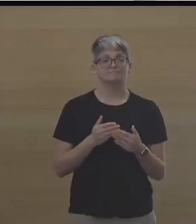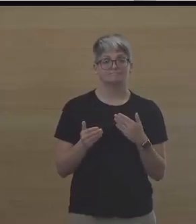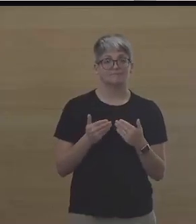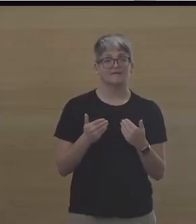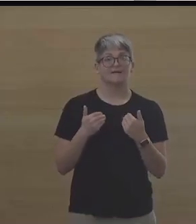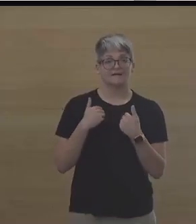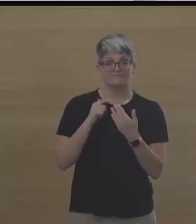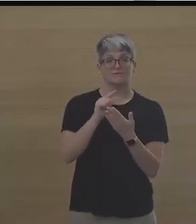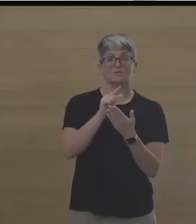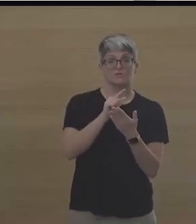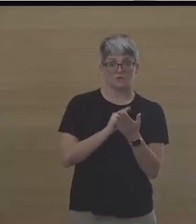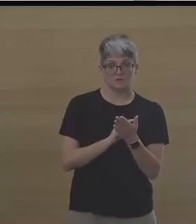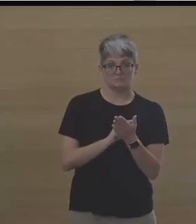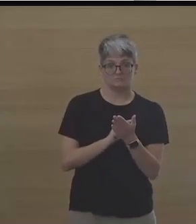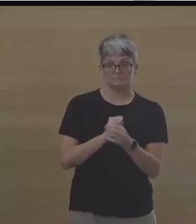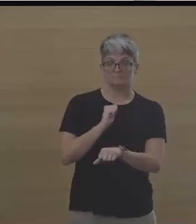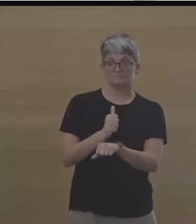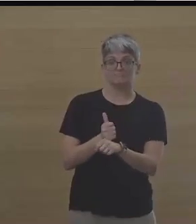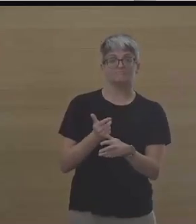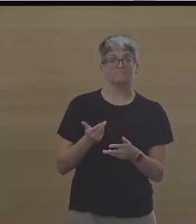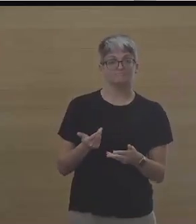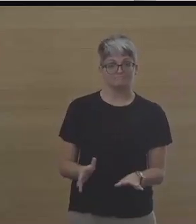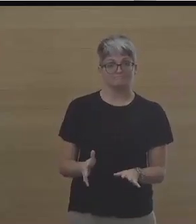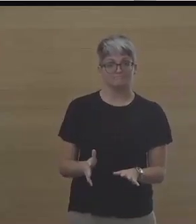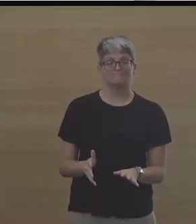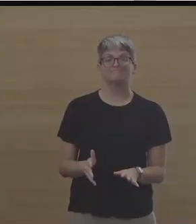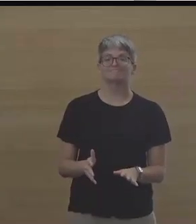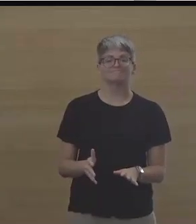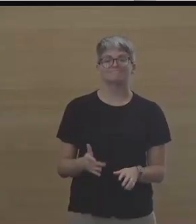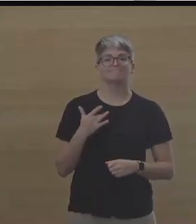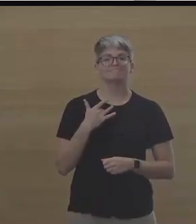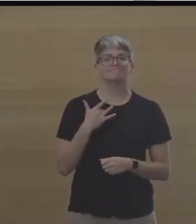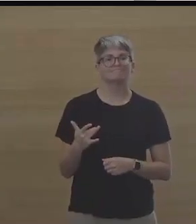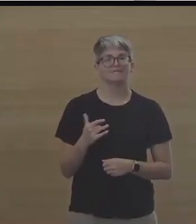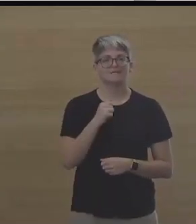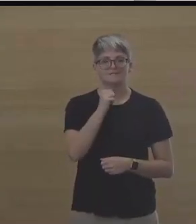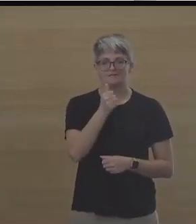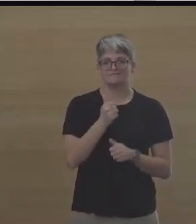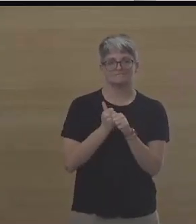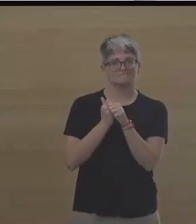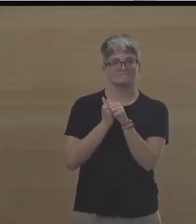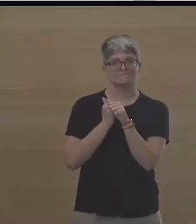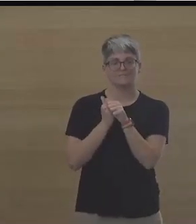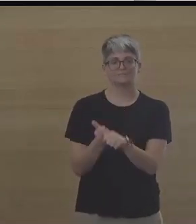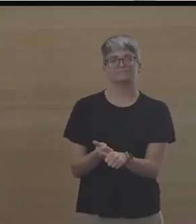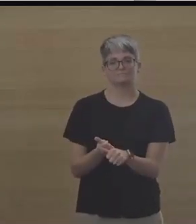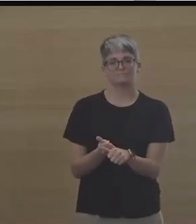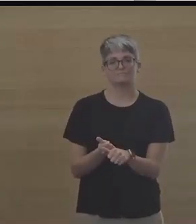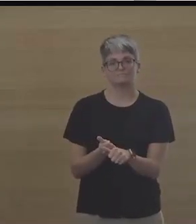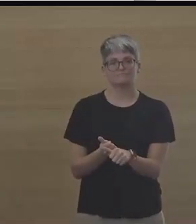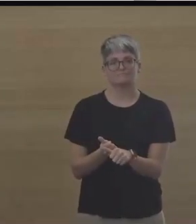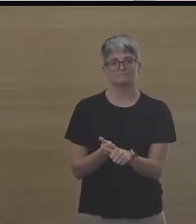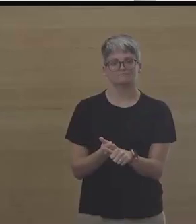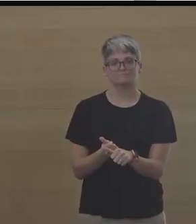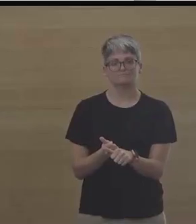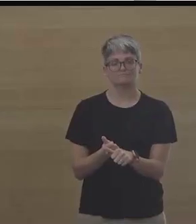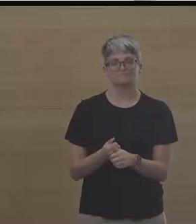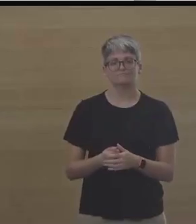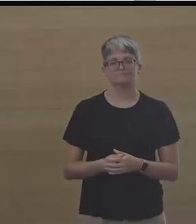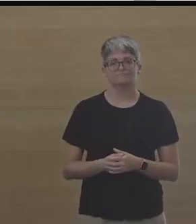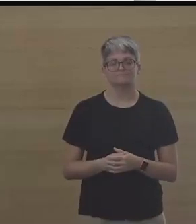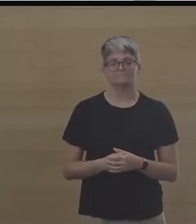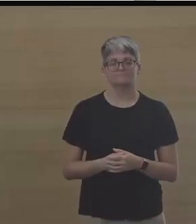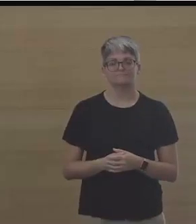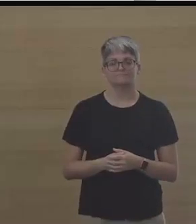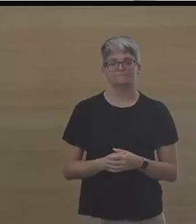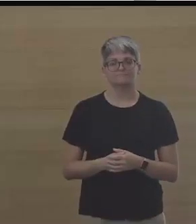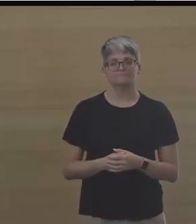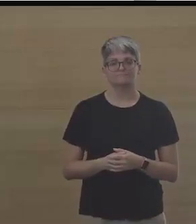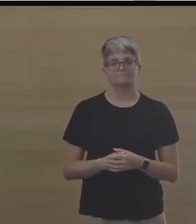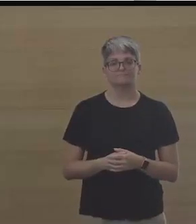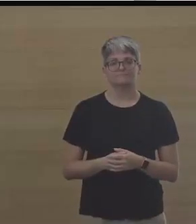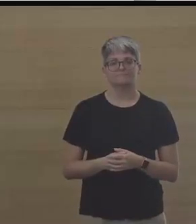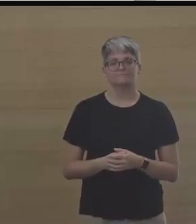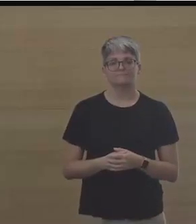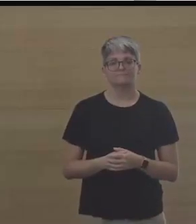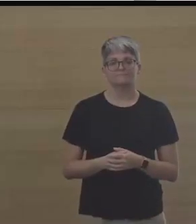It is often not enforced or built into